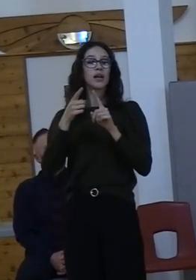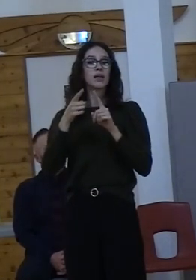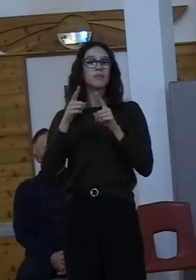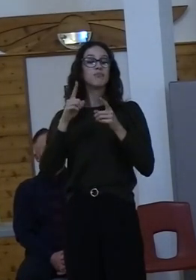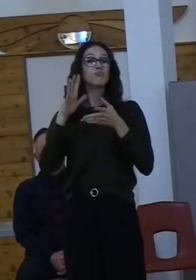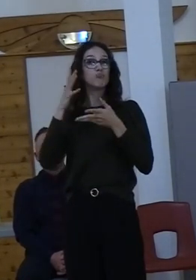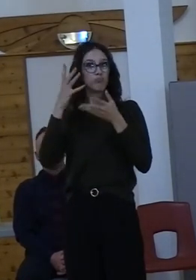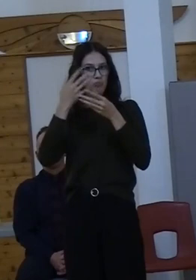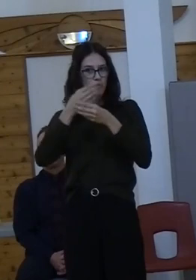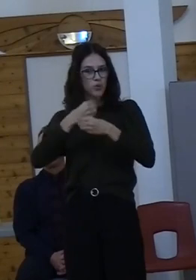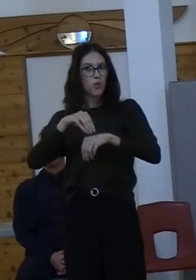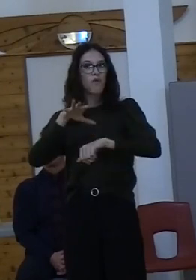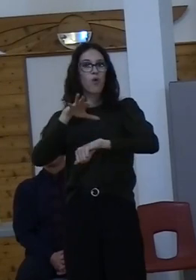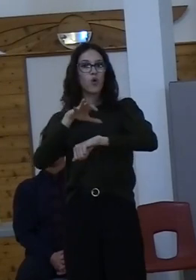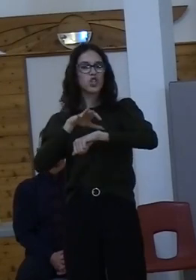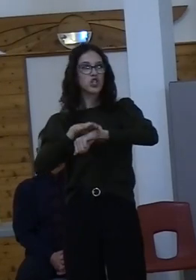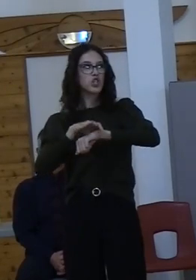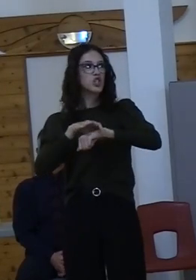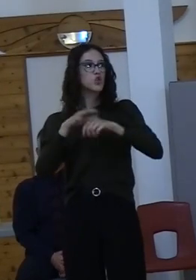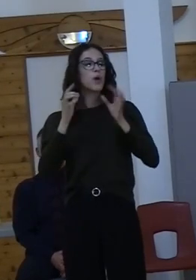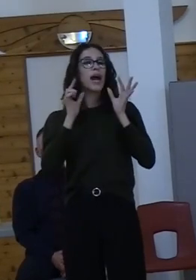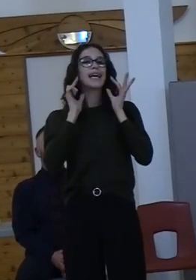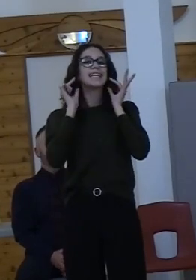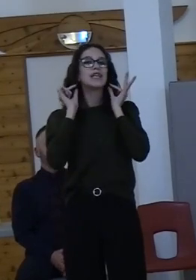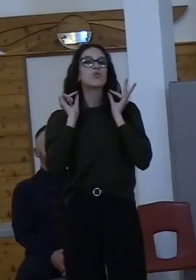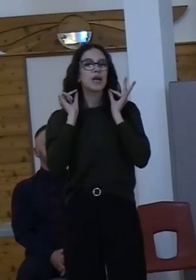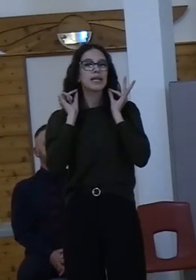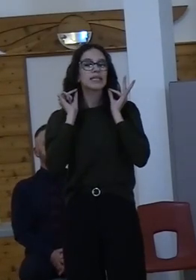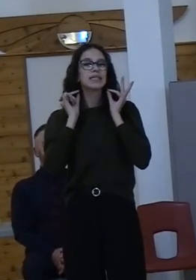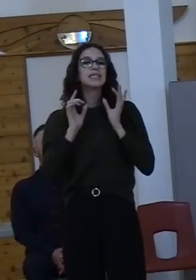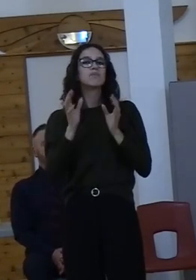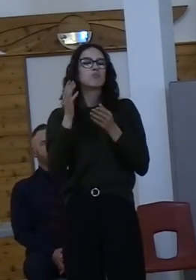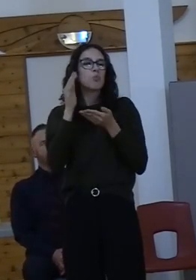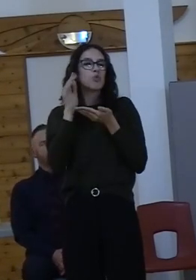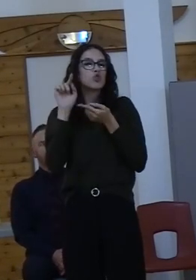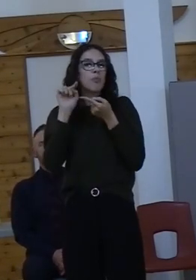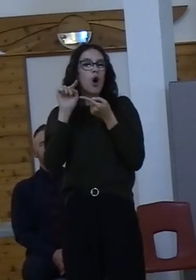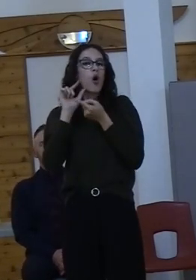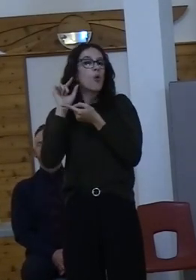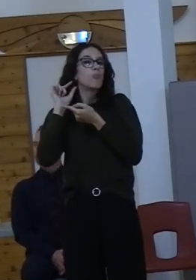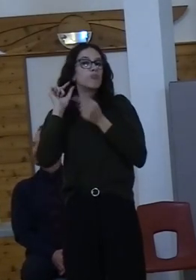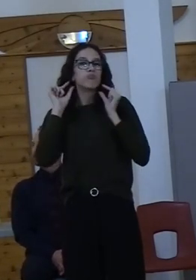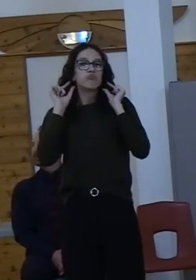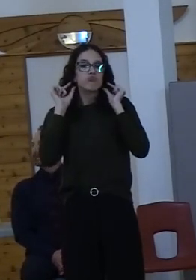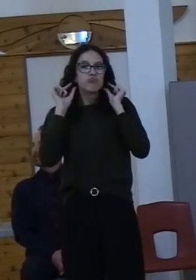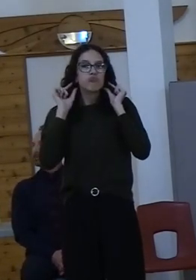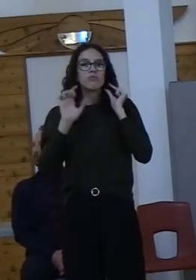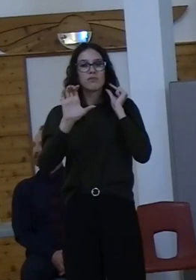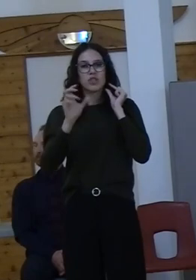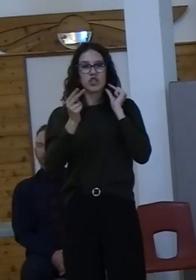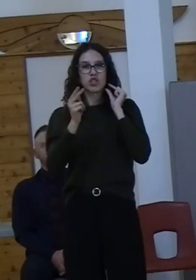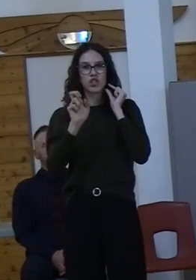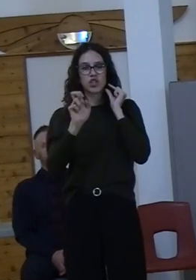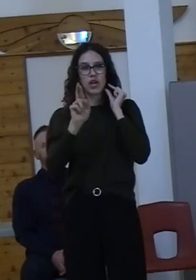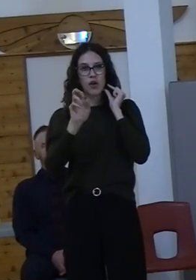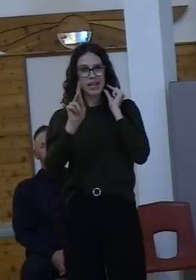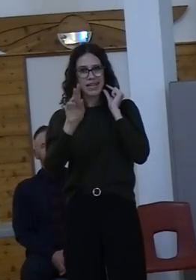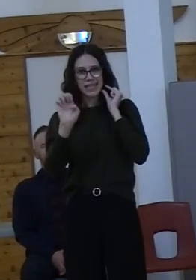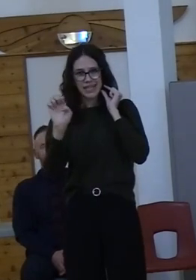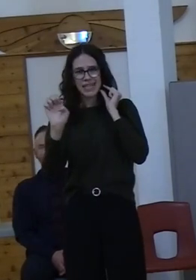They're the ones that are the smaller ones. Short and dangly on the back there amongst the bundle. I can't remember which one I put it in.